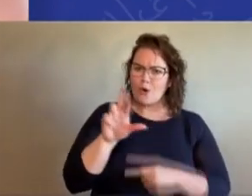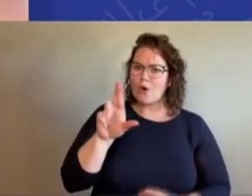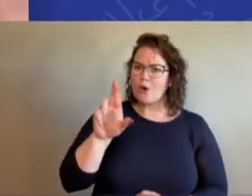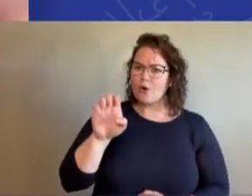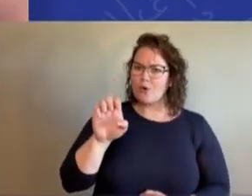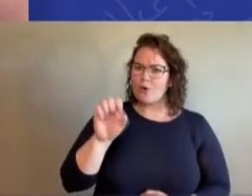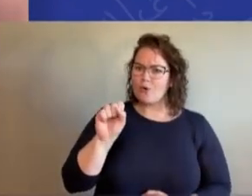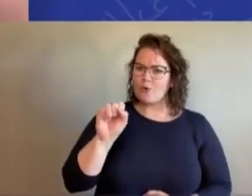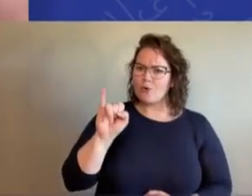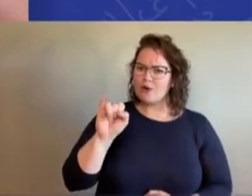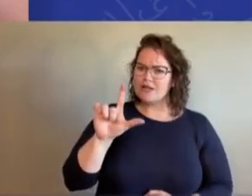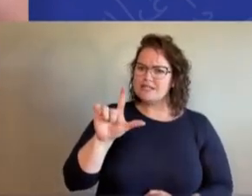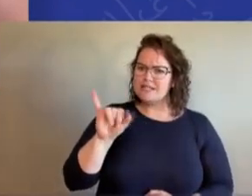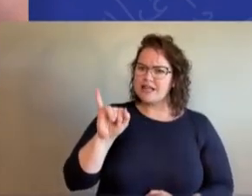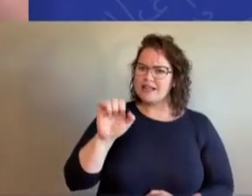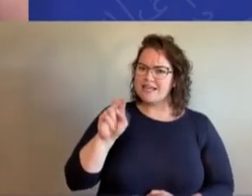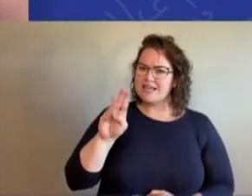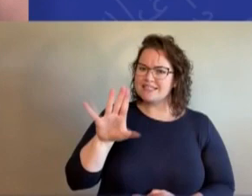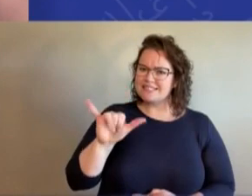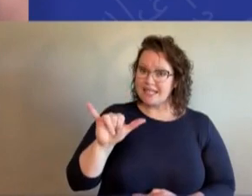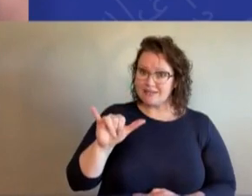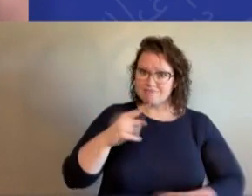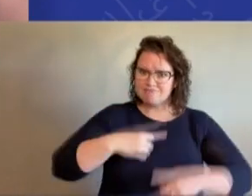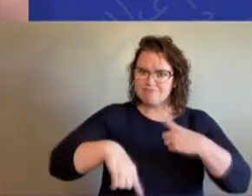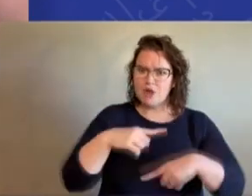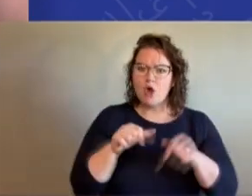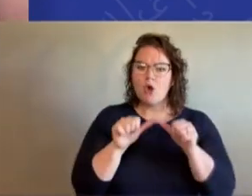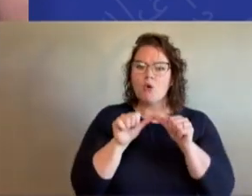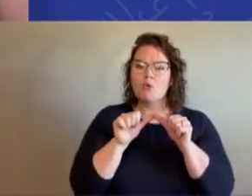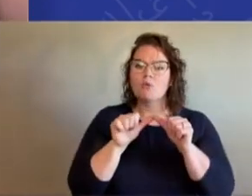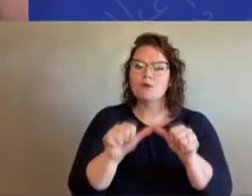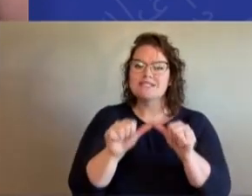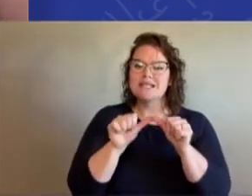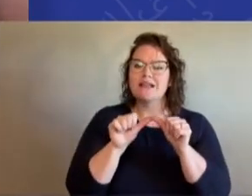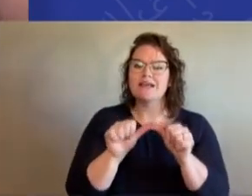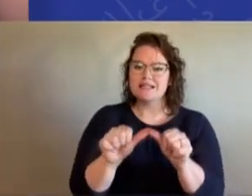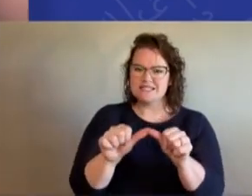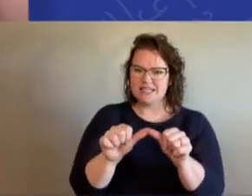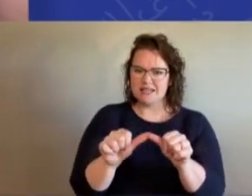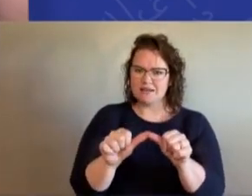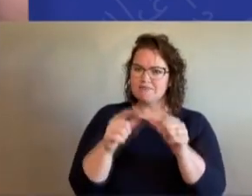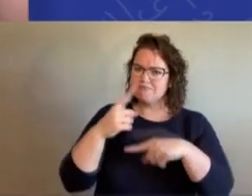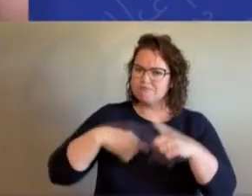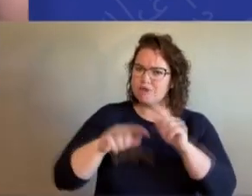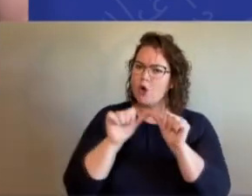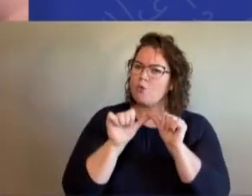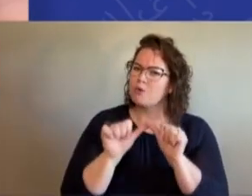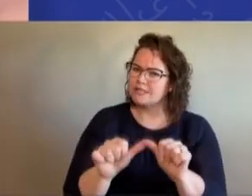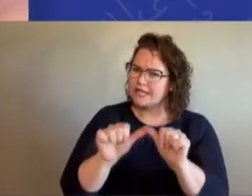today in the counseling corner. Today, we are going to be talking about a big word, resiliency.